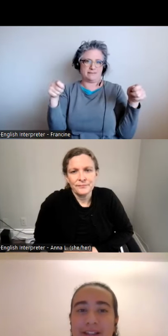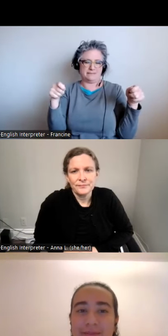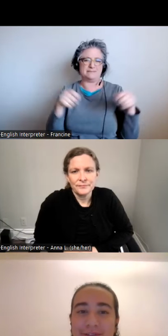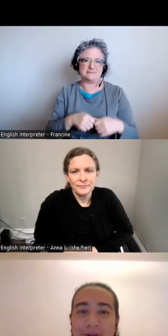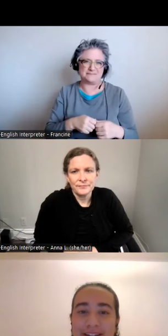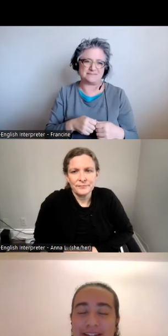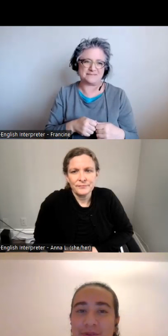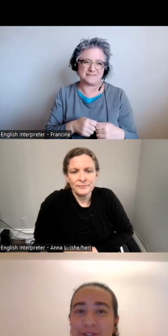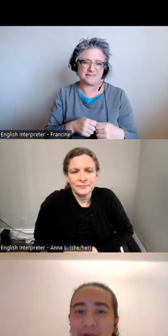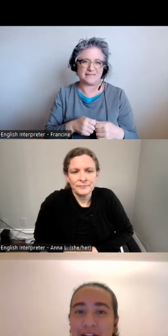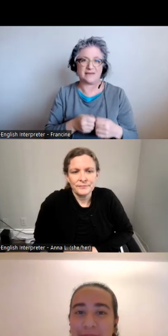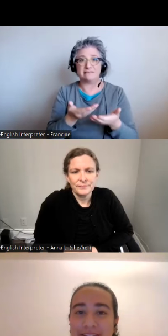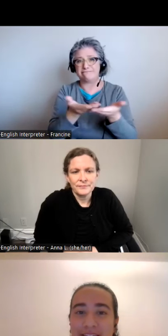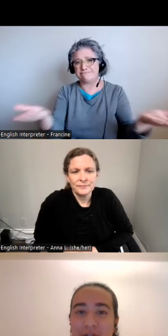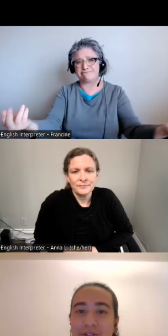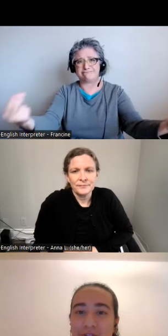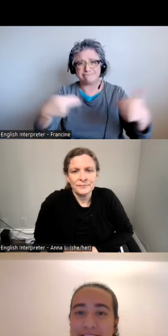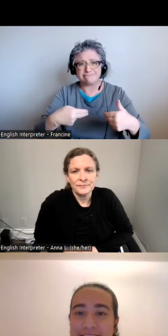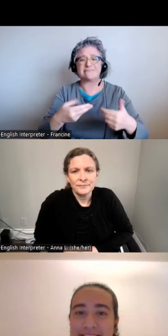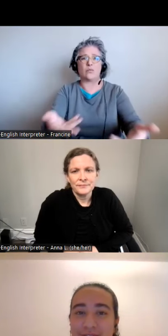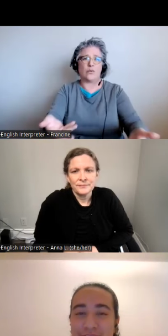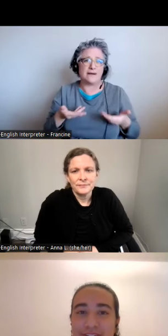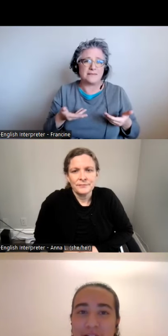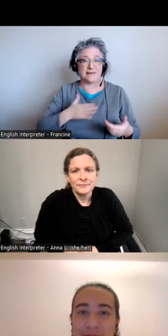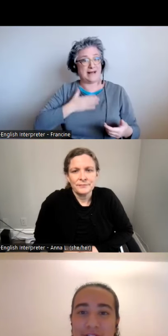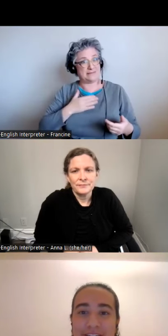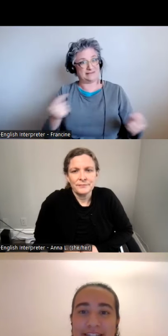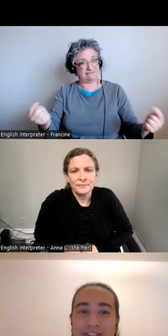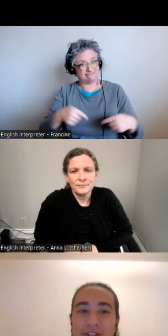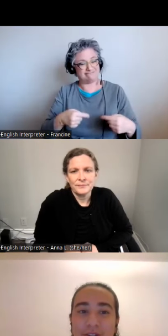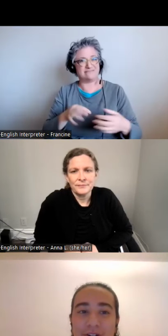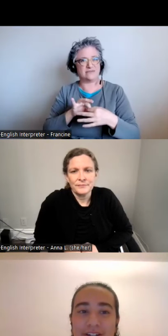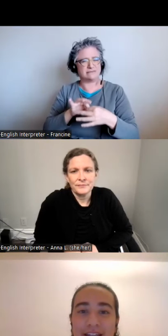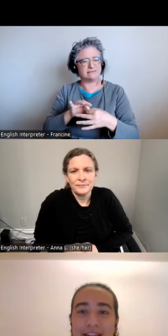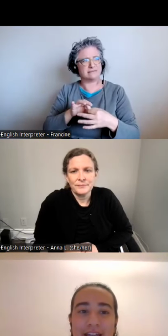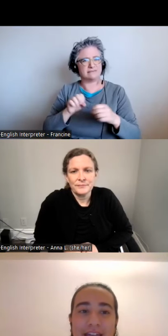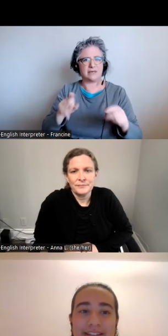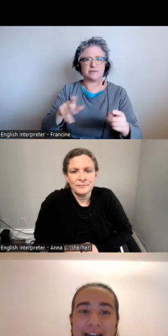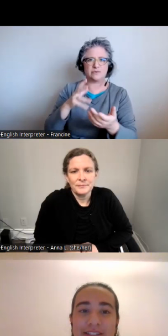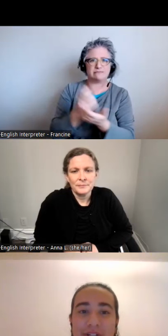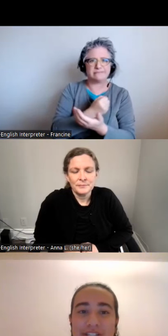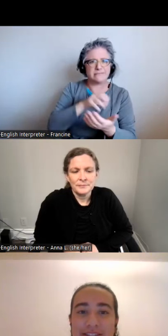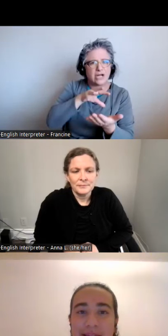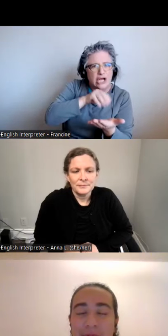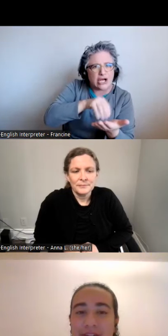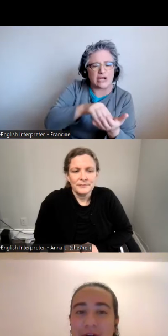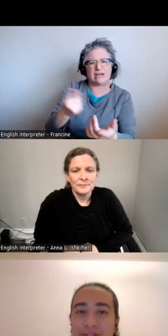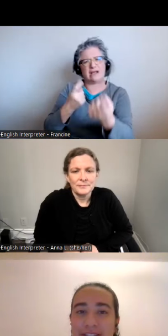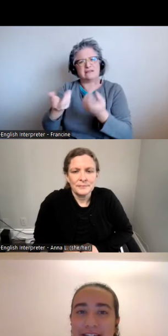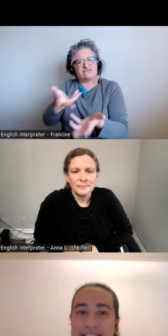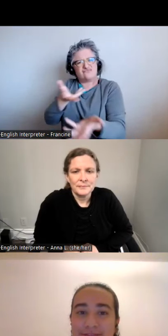question, answer period, and lastly, the Wrap up